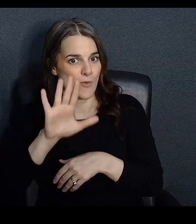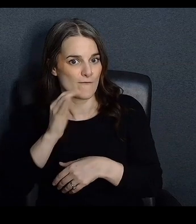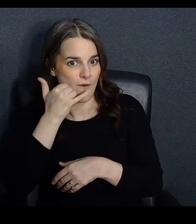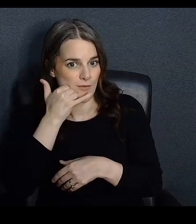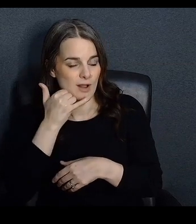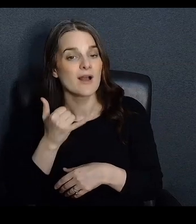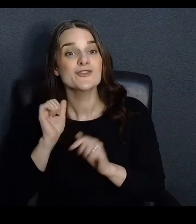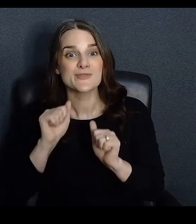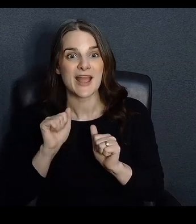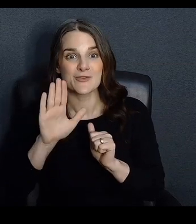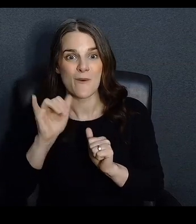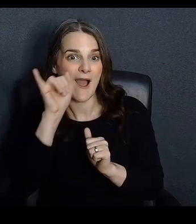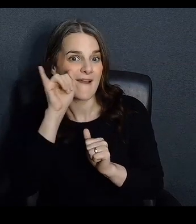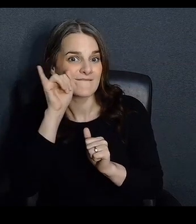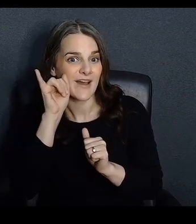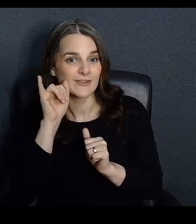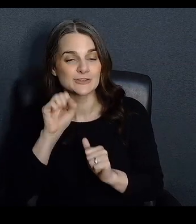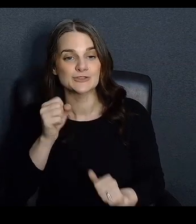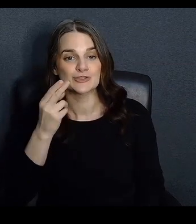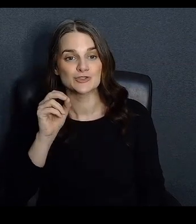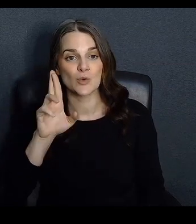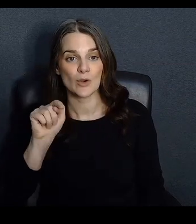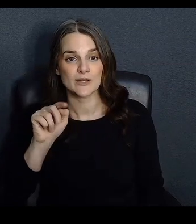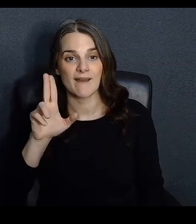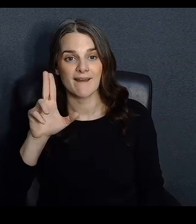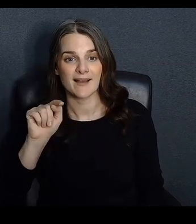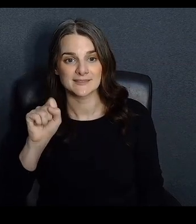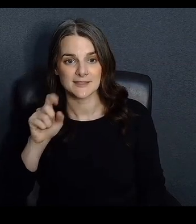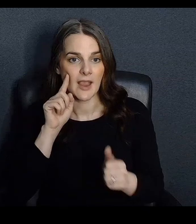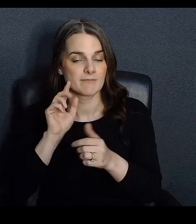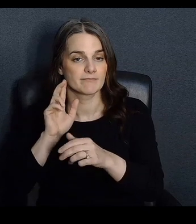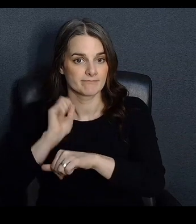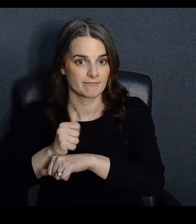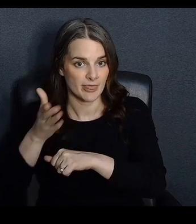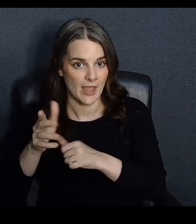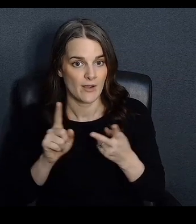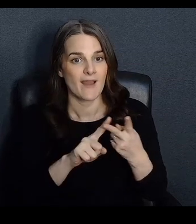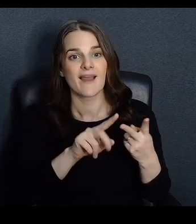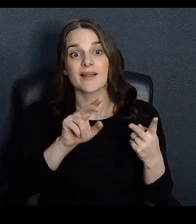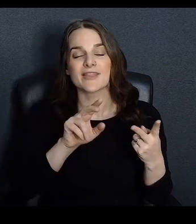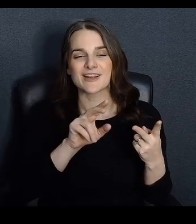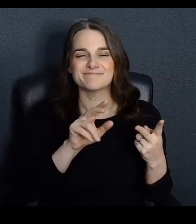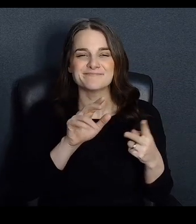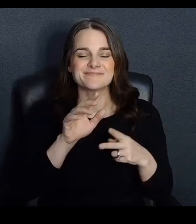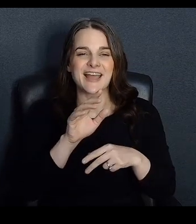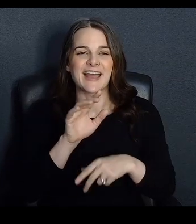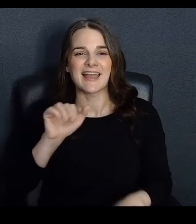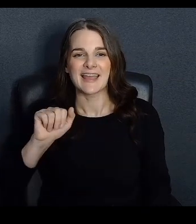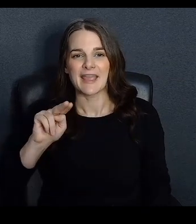through the built in app called shortcuts. If you have an Android smartphone, then you'll need to download an NFC programming app.